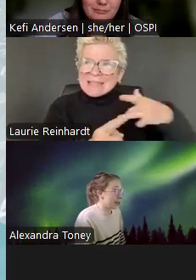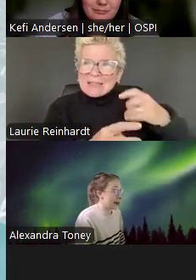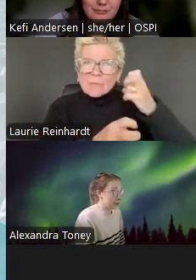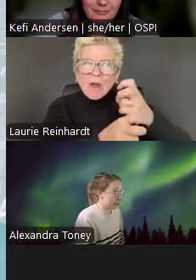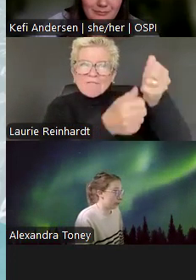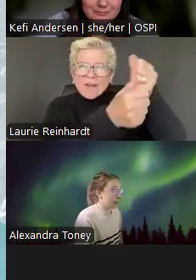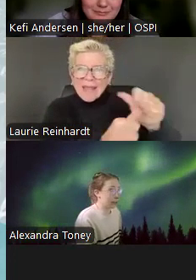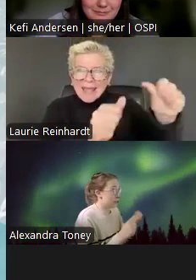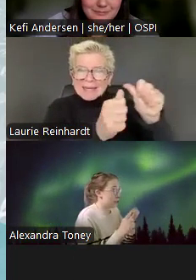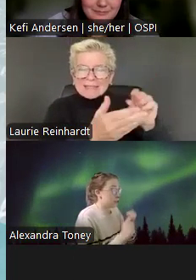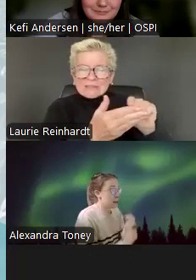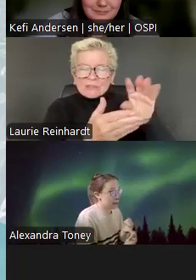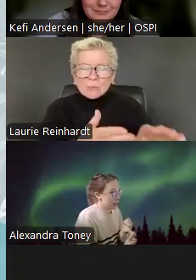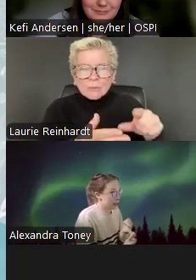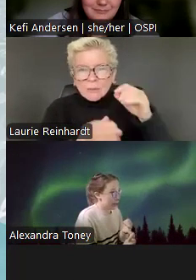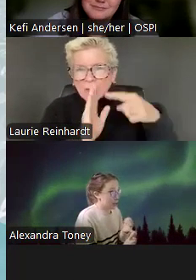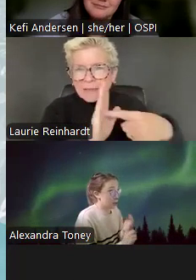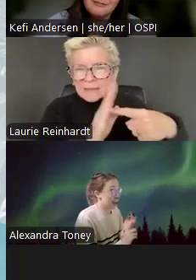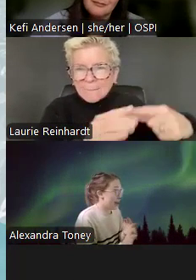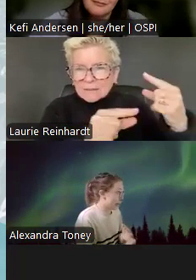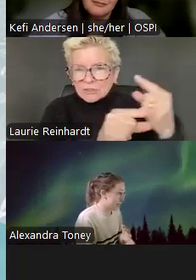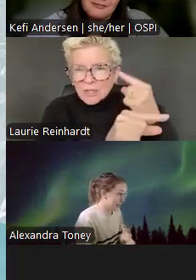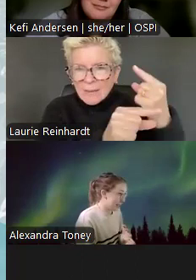geometry. You have a lot of students dropping that class or not passing that